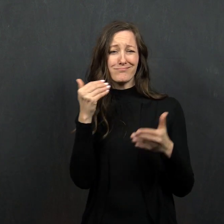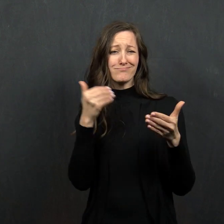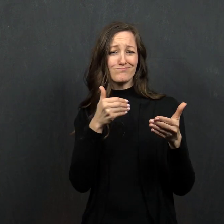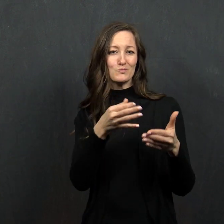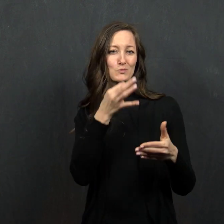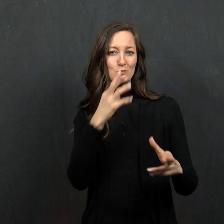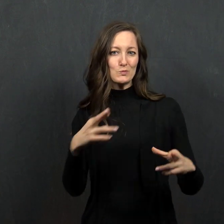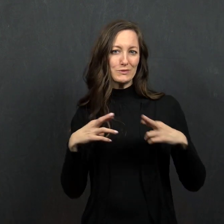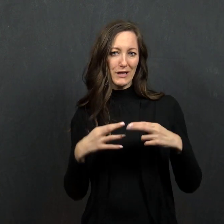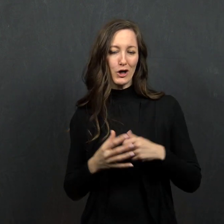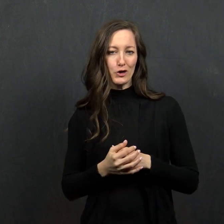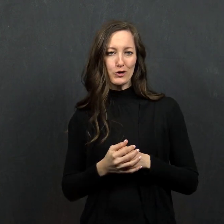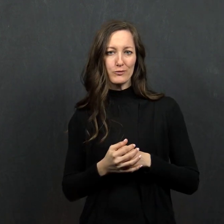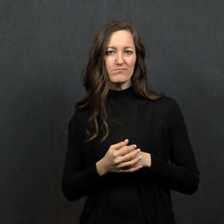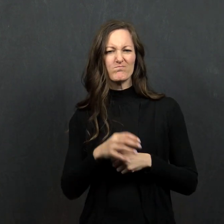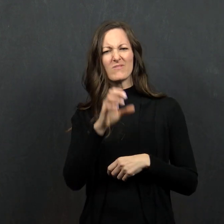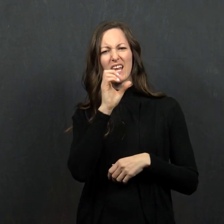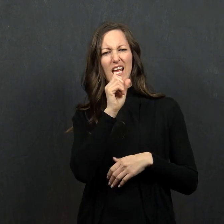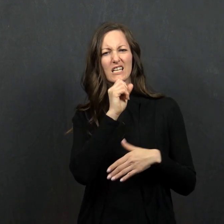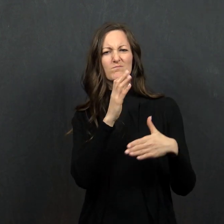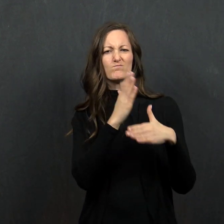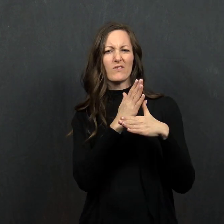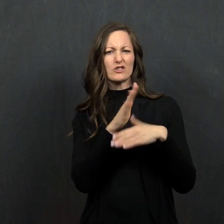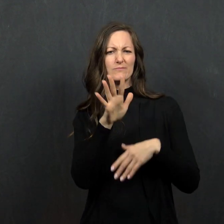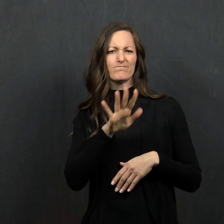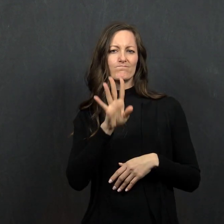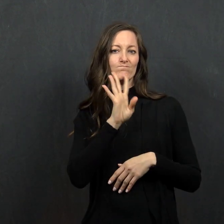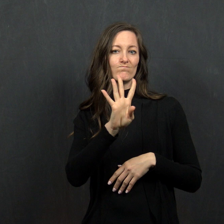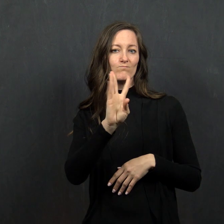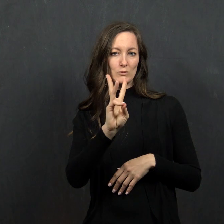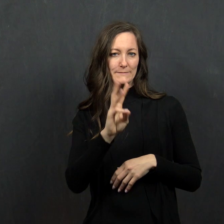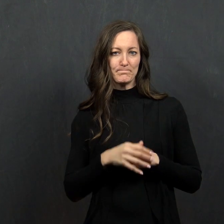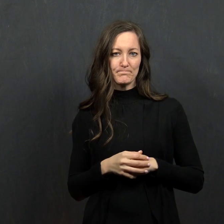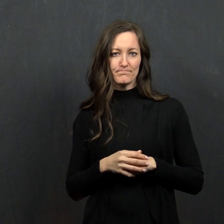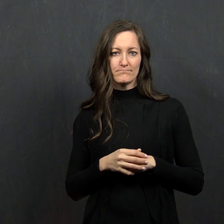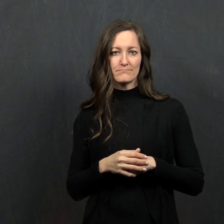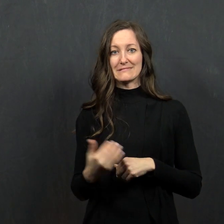are expected to retire over the next few years. The median age of Minnesota’s DHH teachers is 46 years old.